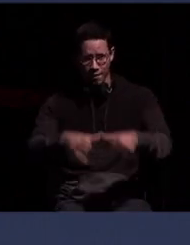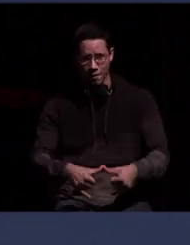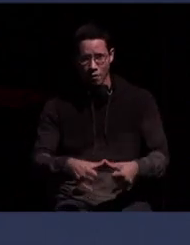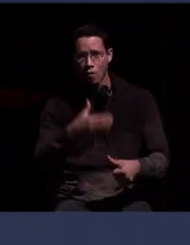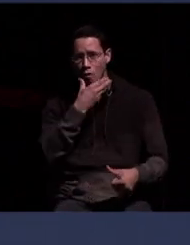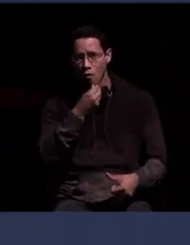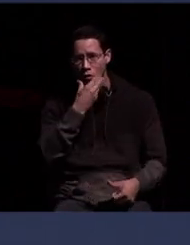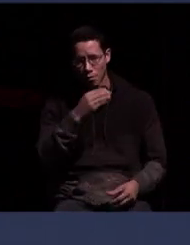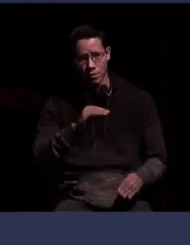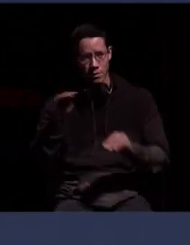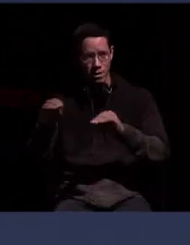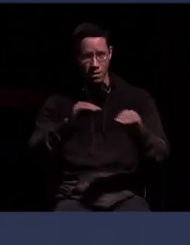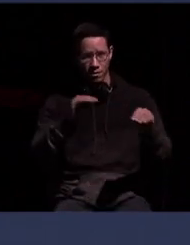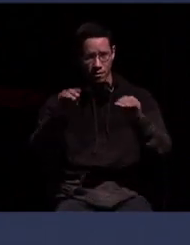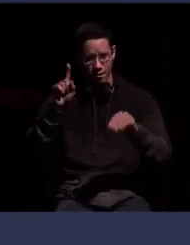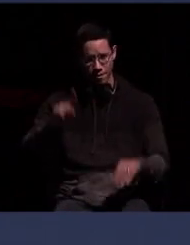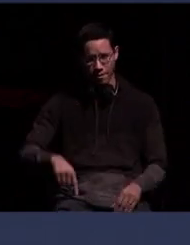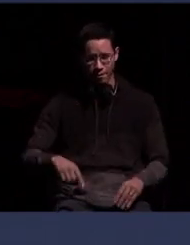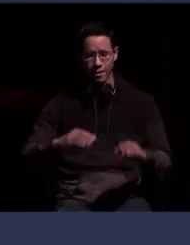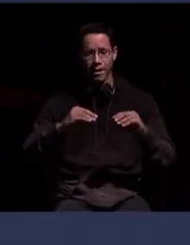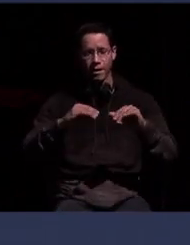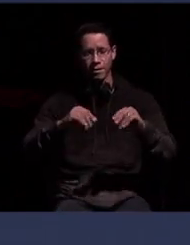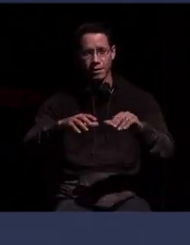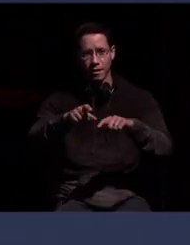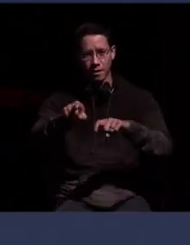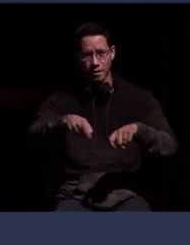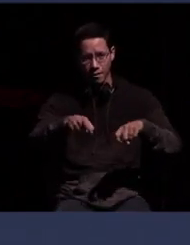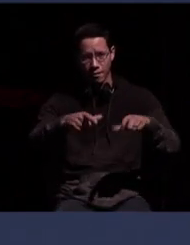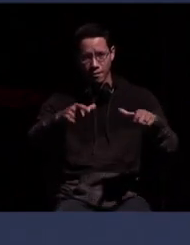Those remaining in rural areas,